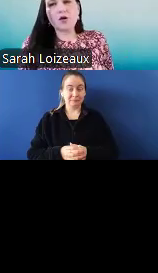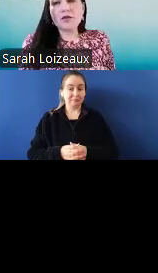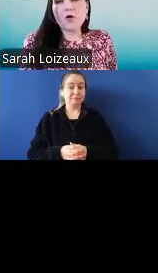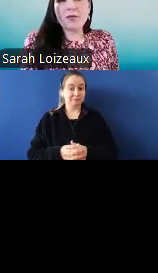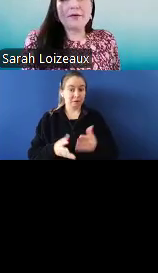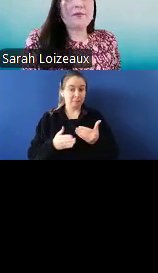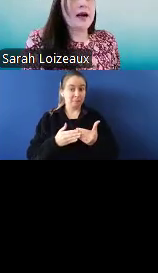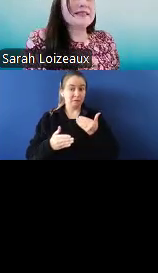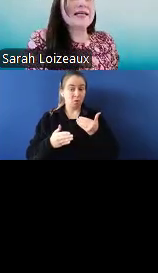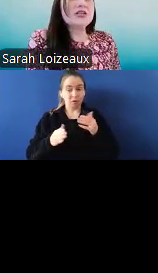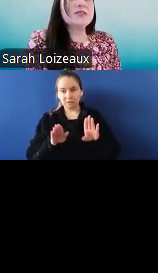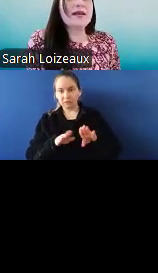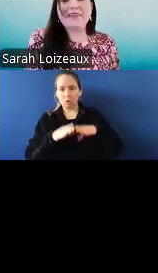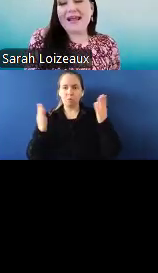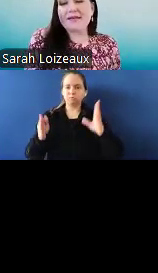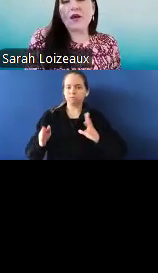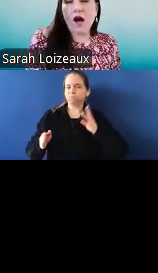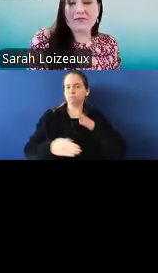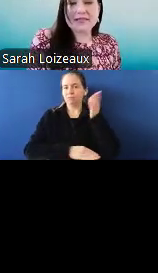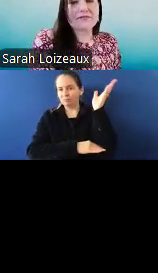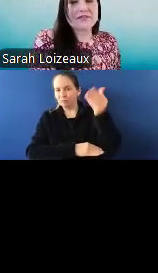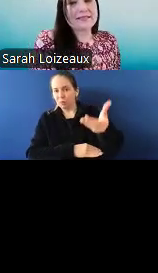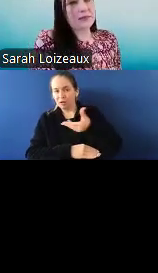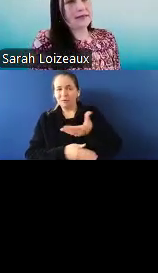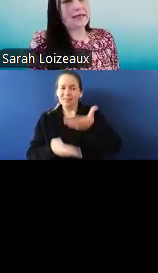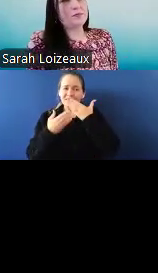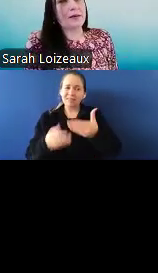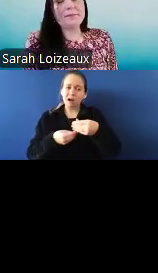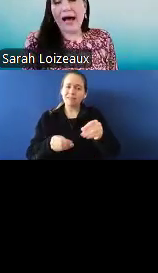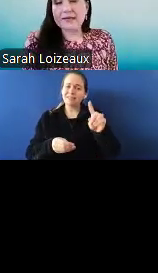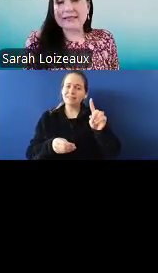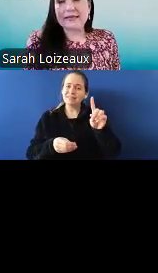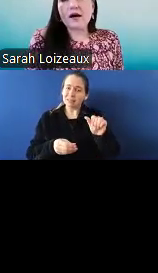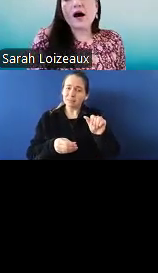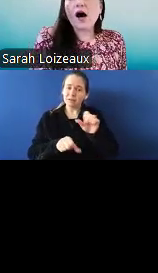go to the opening remarks, I just want to thank the Office of Disability Employment Policy,